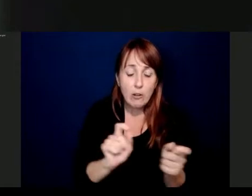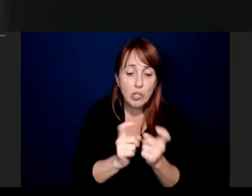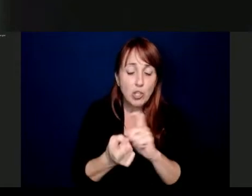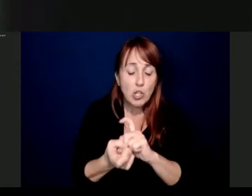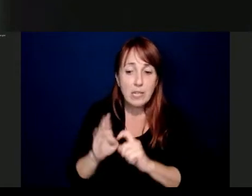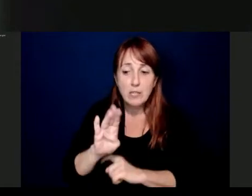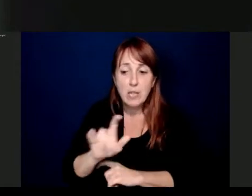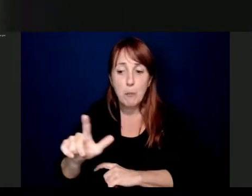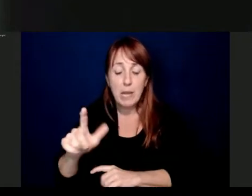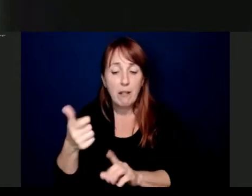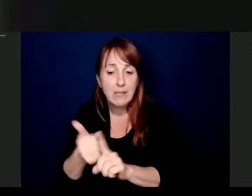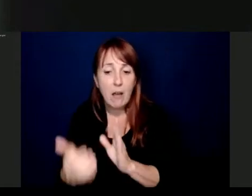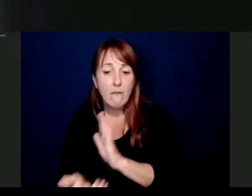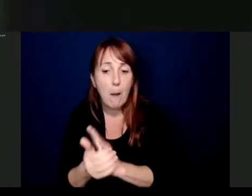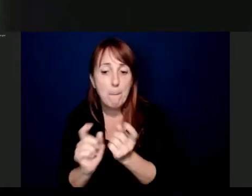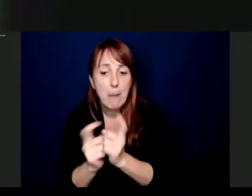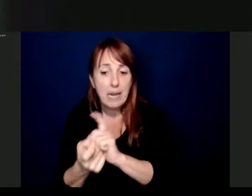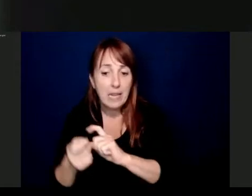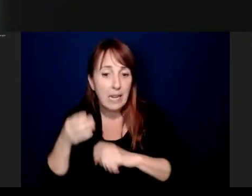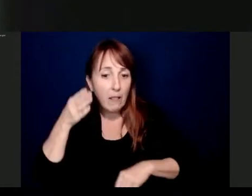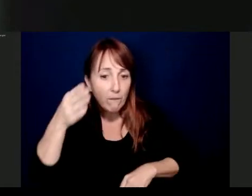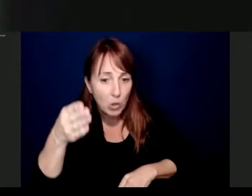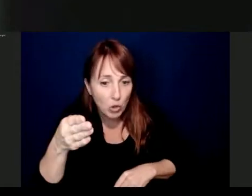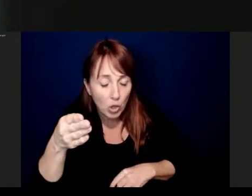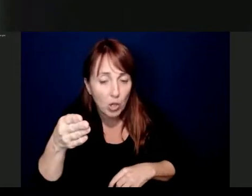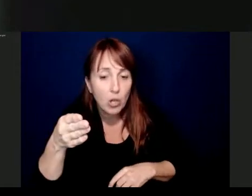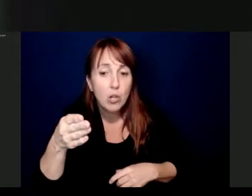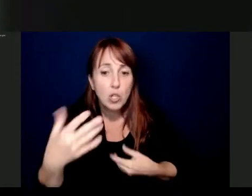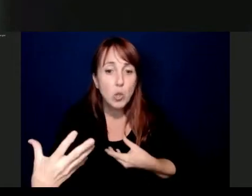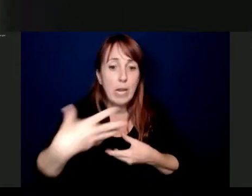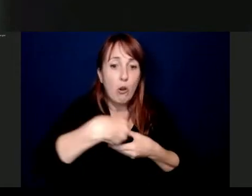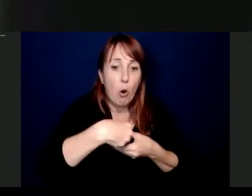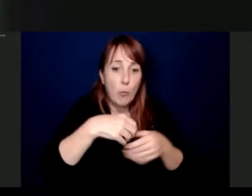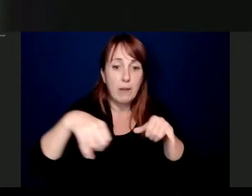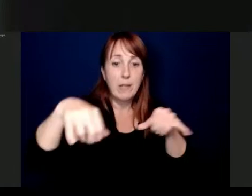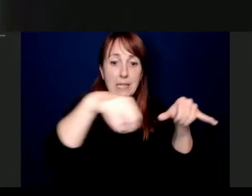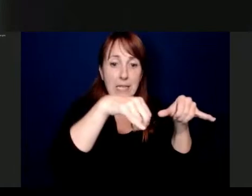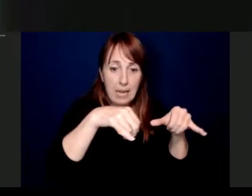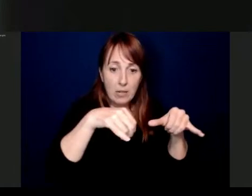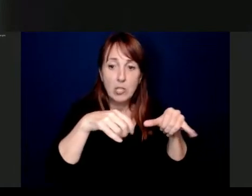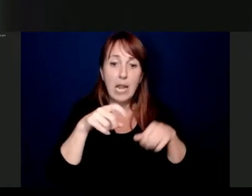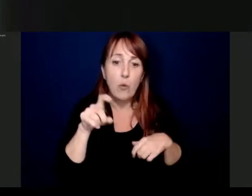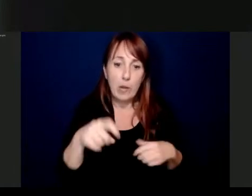to be amended at some point in the future to incorporate those standards and there needs to be some resolution of